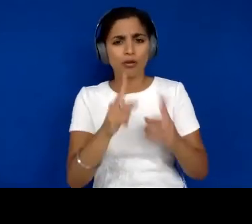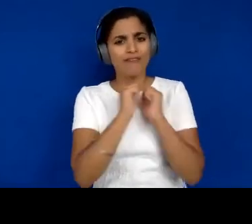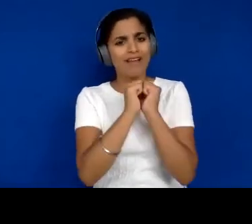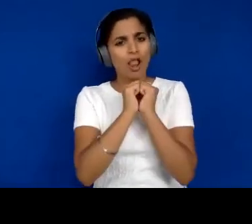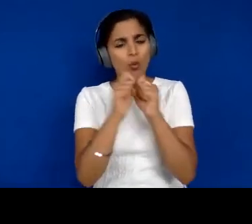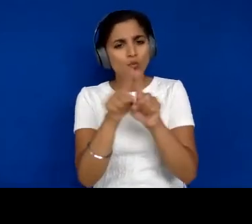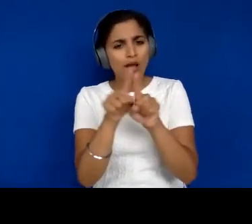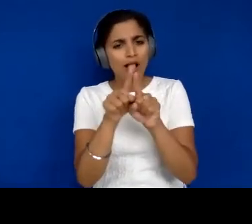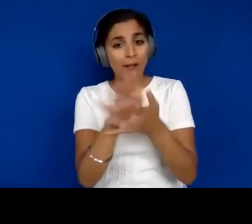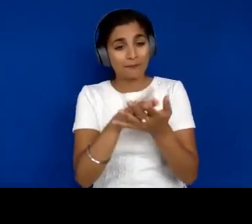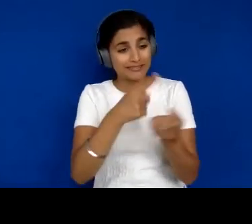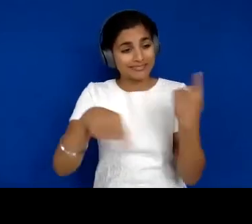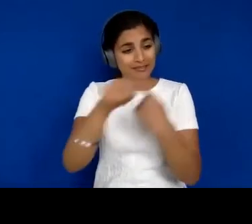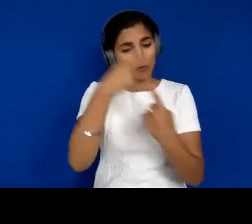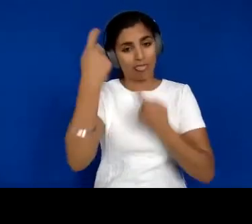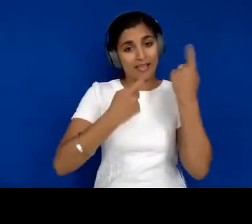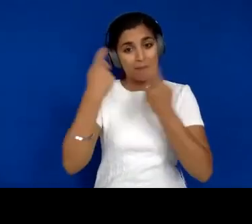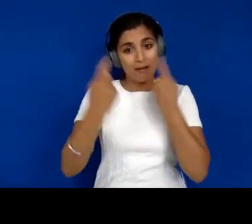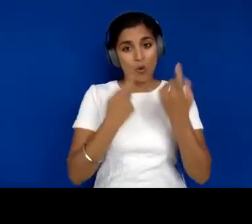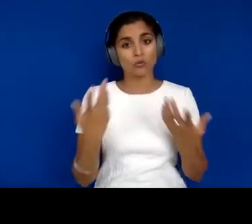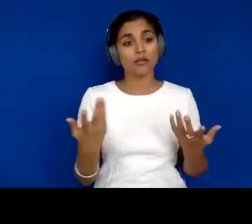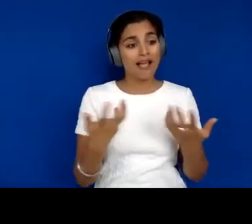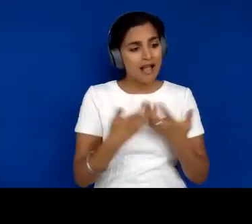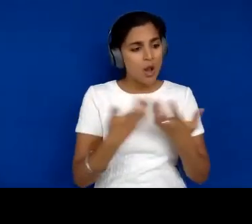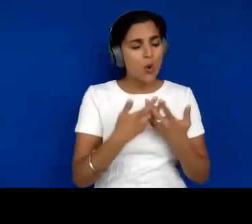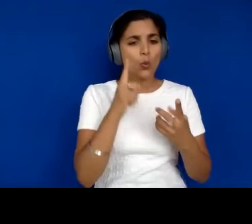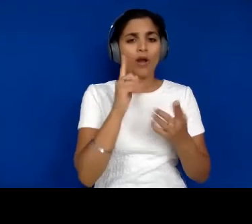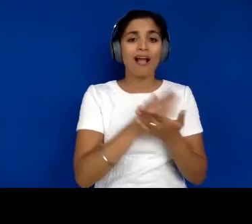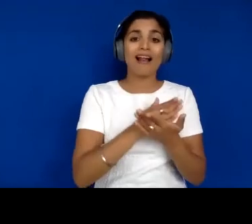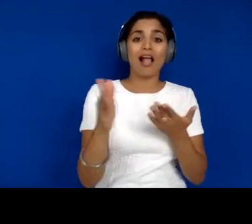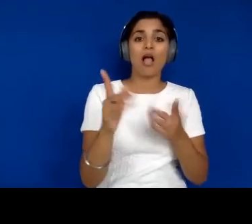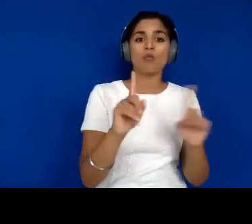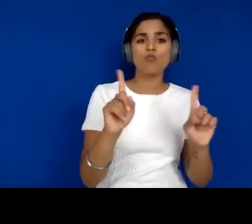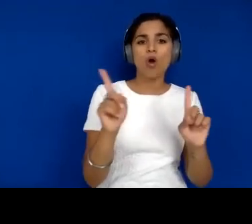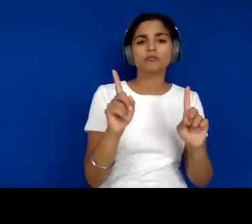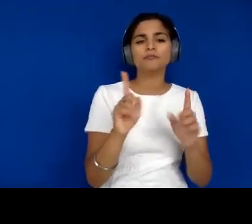well to the exercise of clientelism a close translation would be political